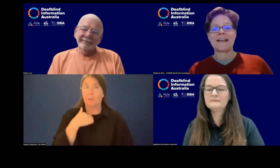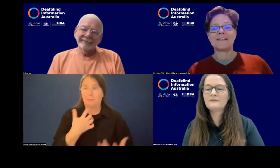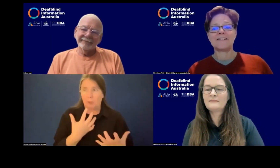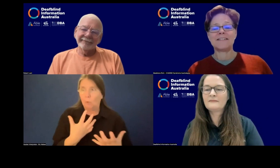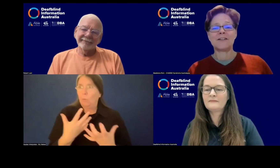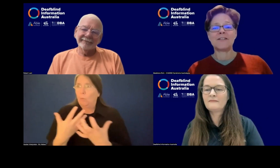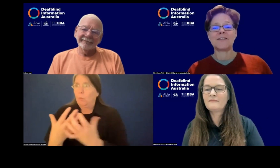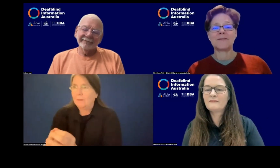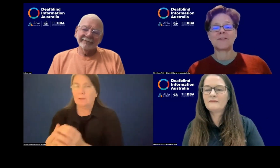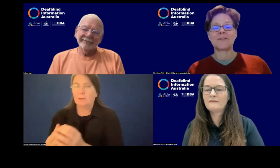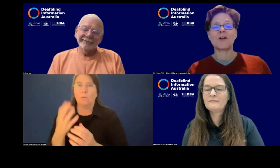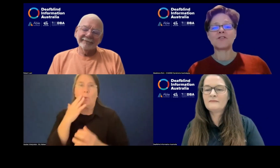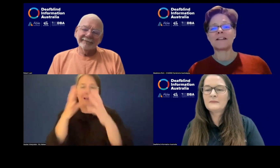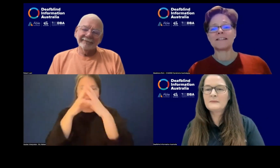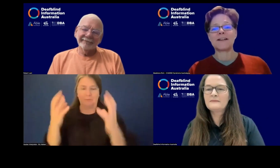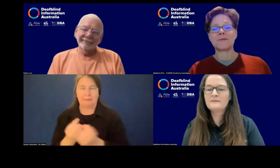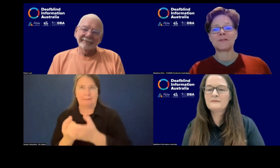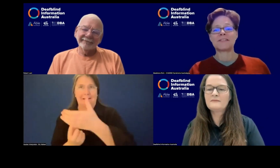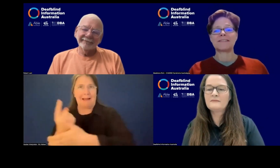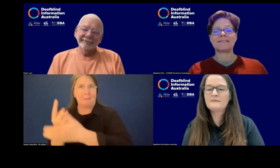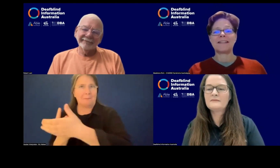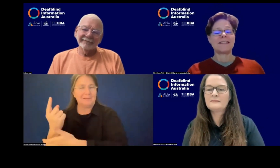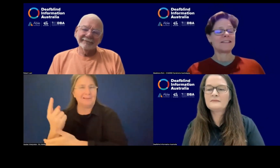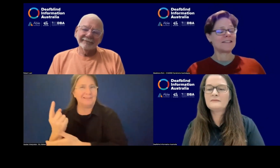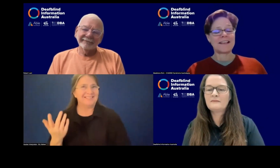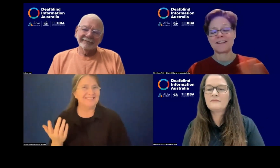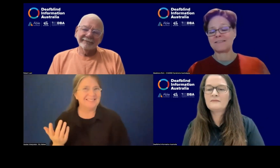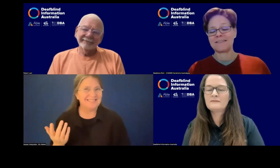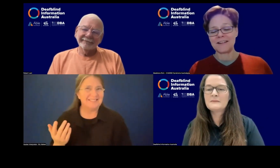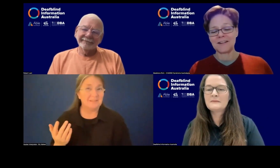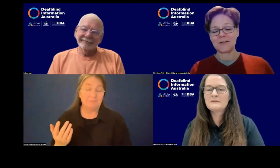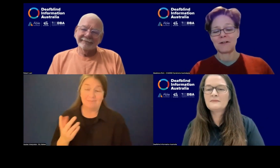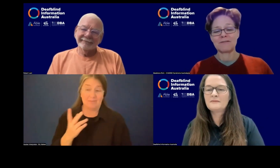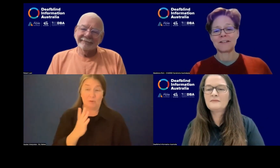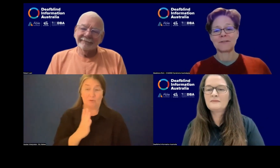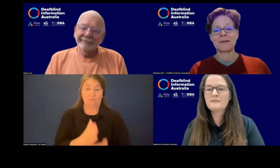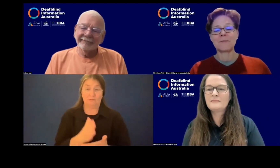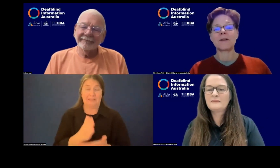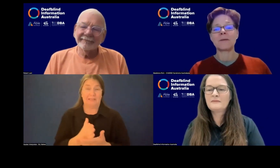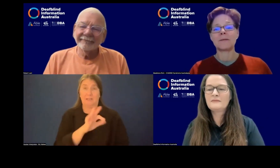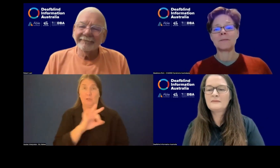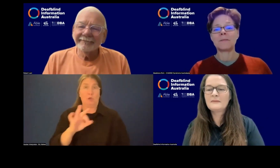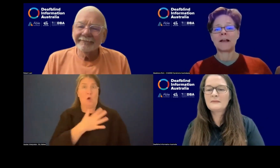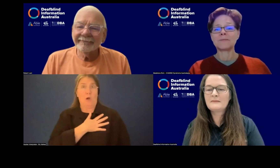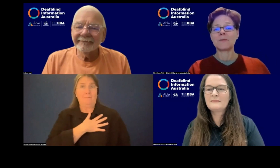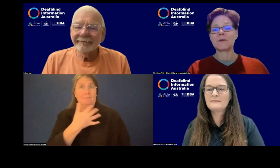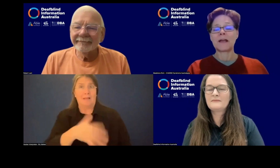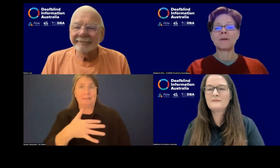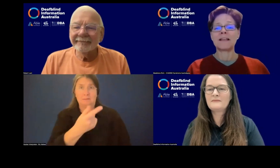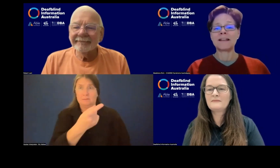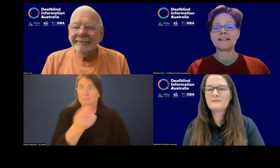The contrast is, no offence to anybody, but my husband would come in at the end of the